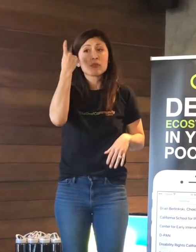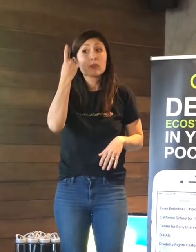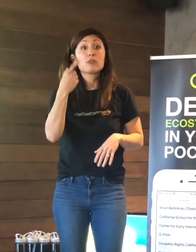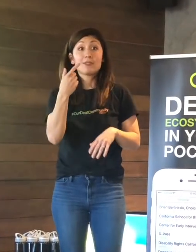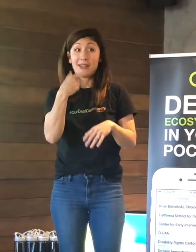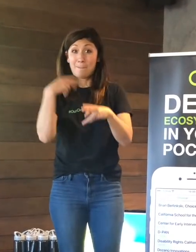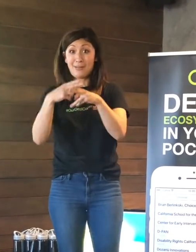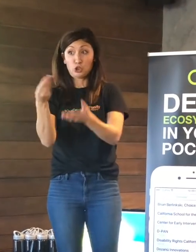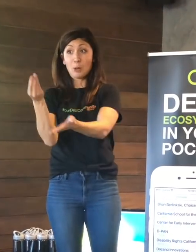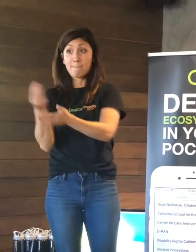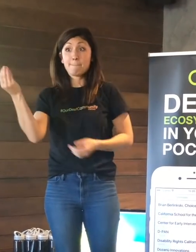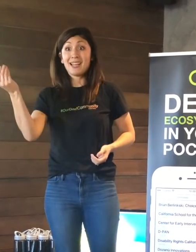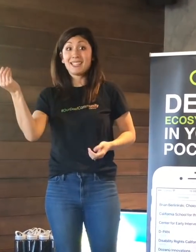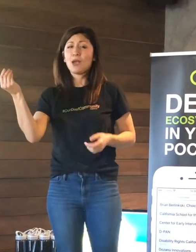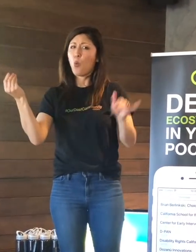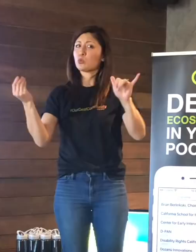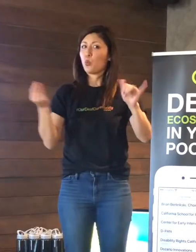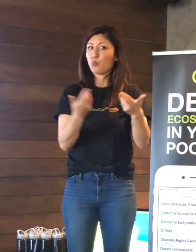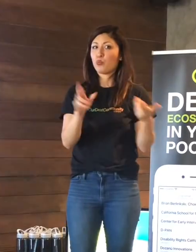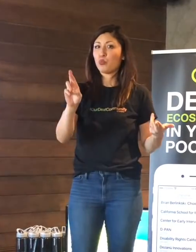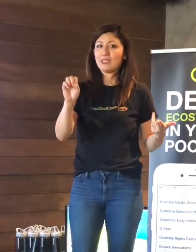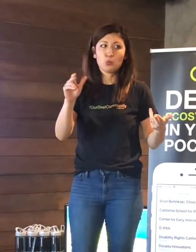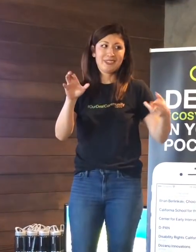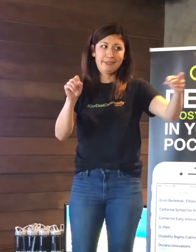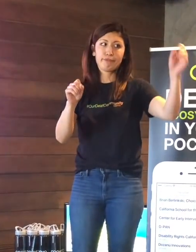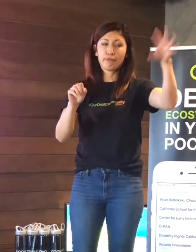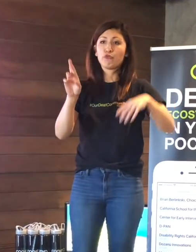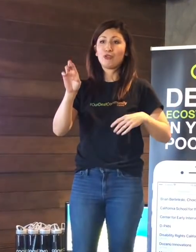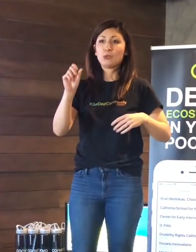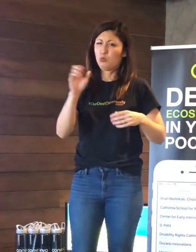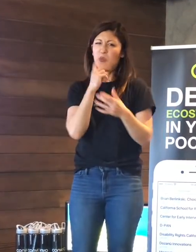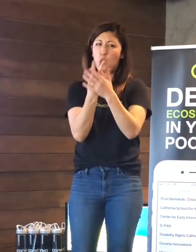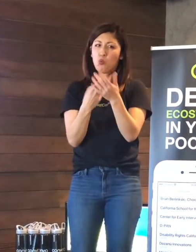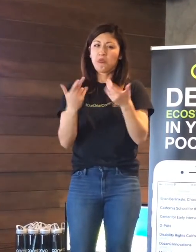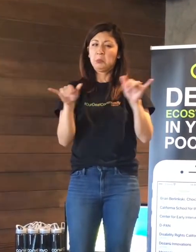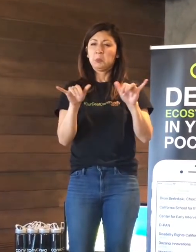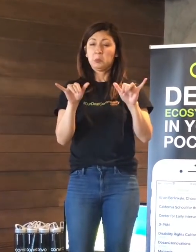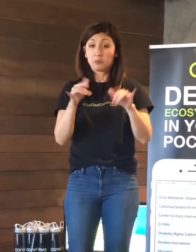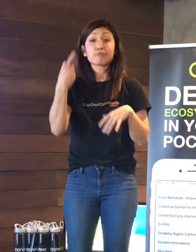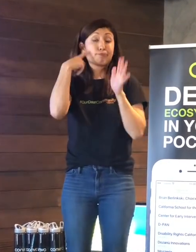I talk about money, but I also mentioned resources as one of you back there answered. They are both similar.